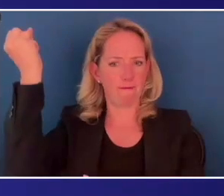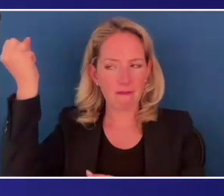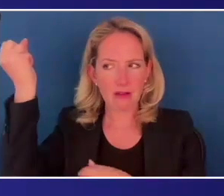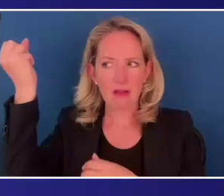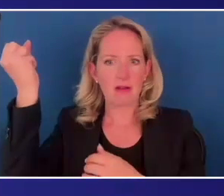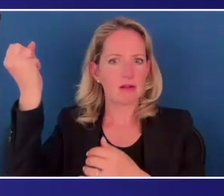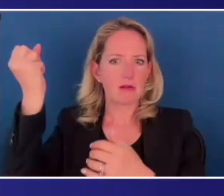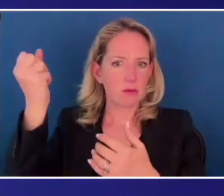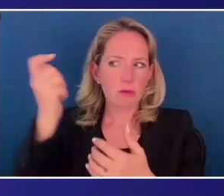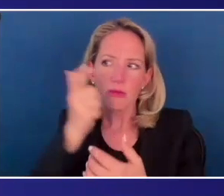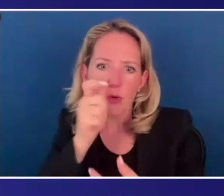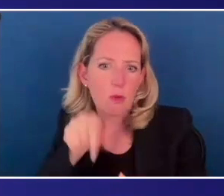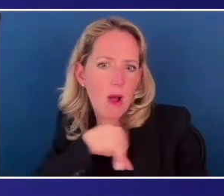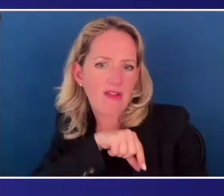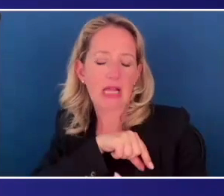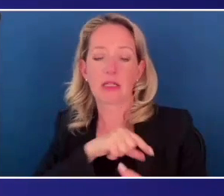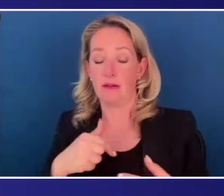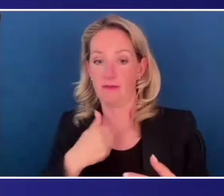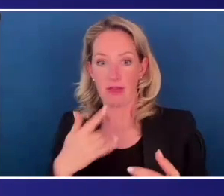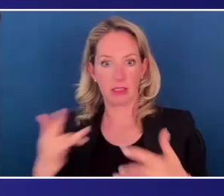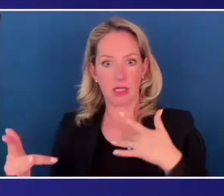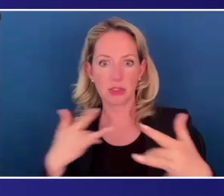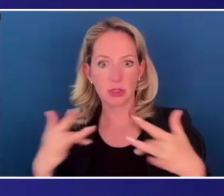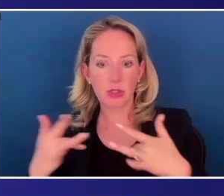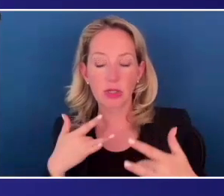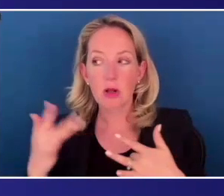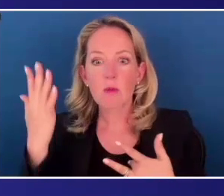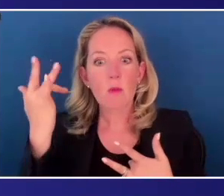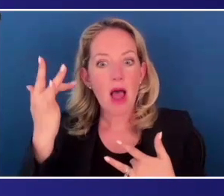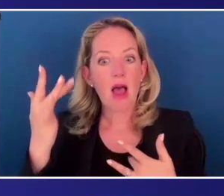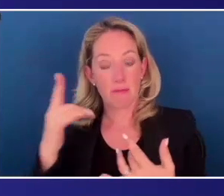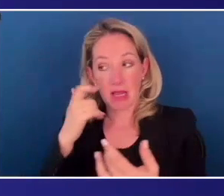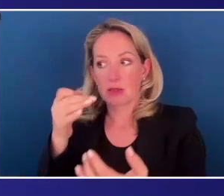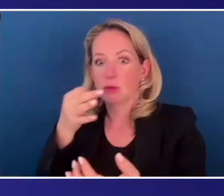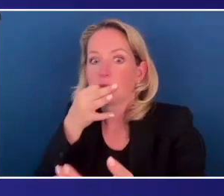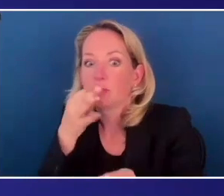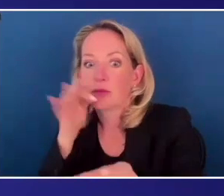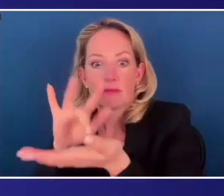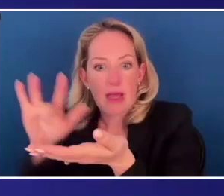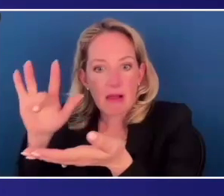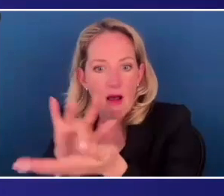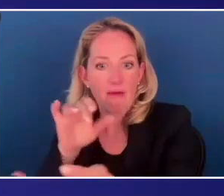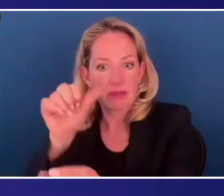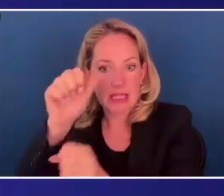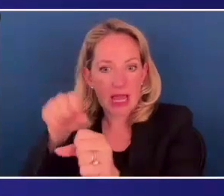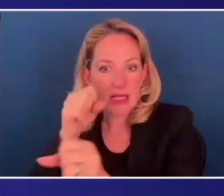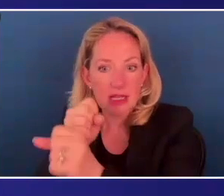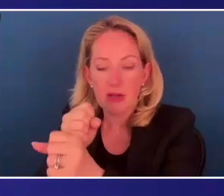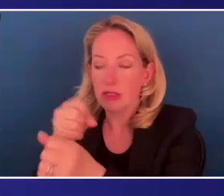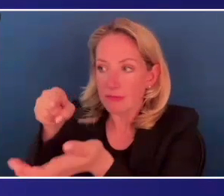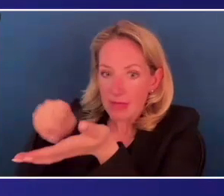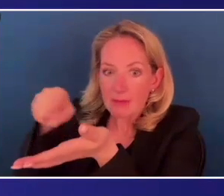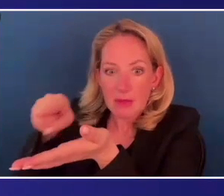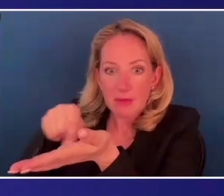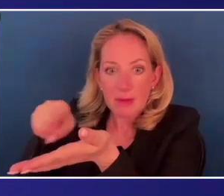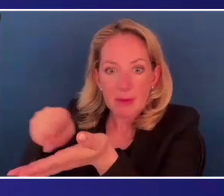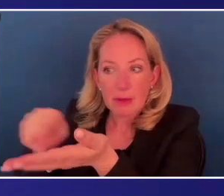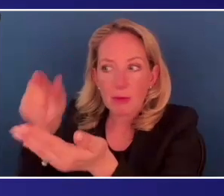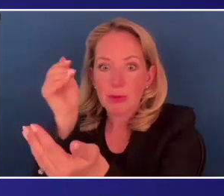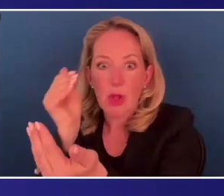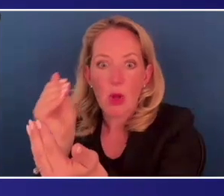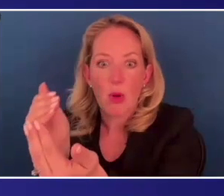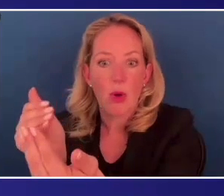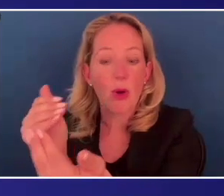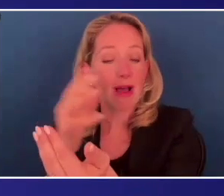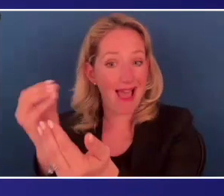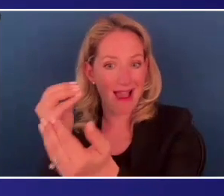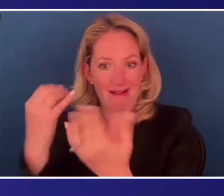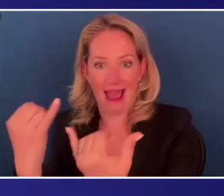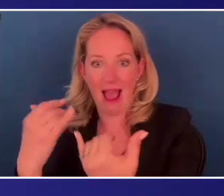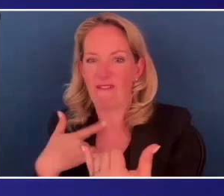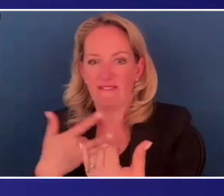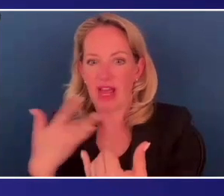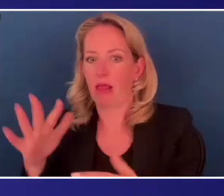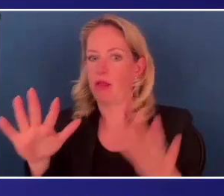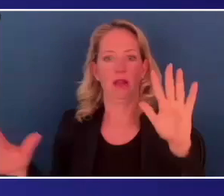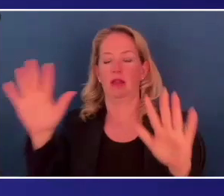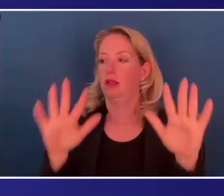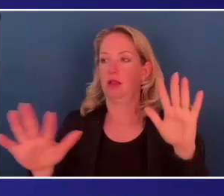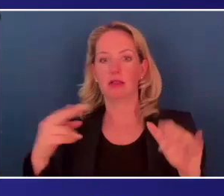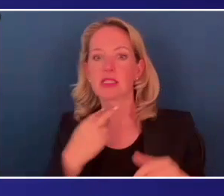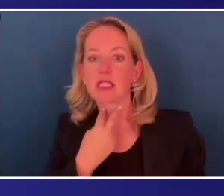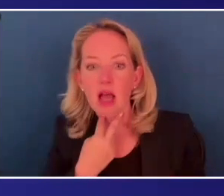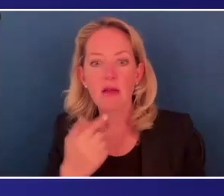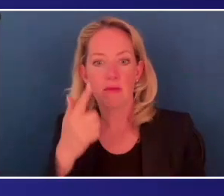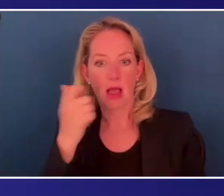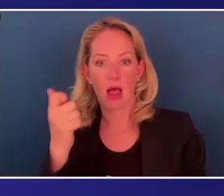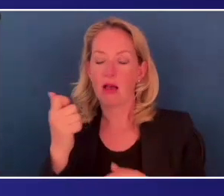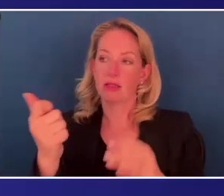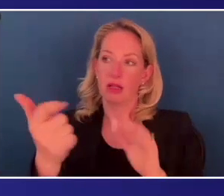I have nearly come to the end of my obligation. And like many others, am caught up in this mess of litigation and squabbling.